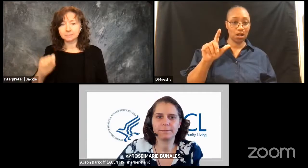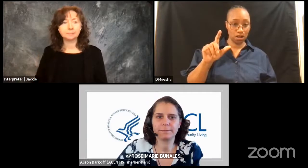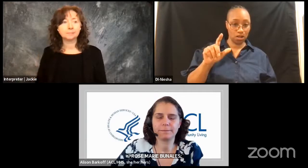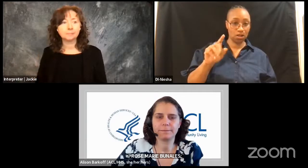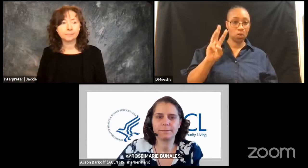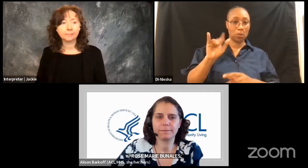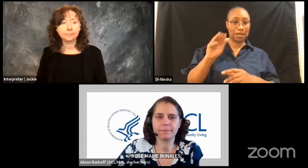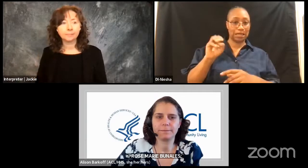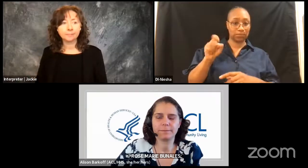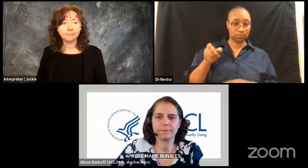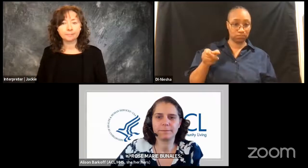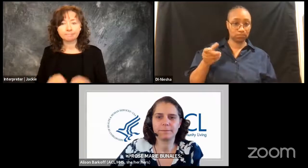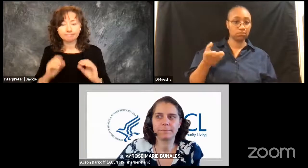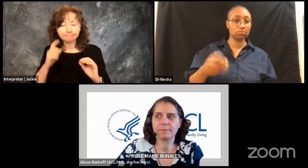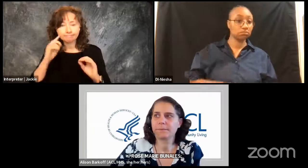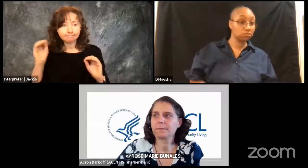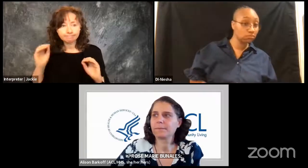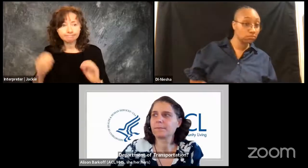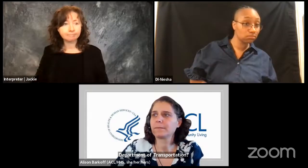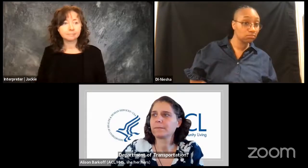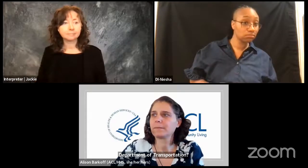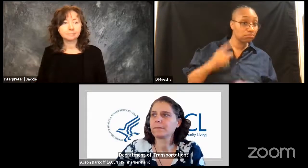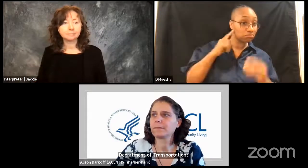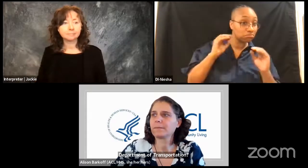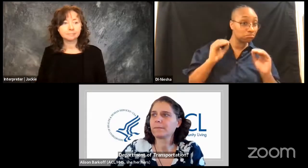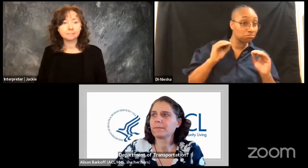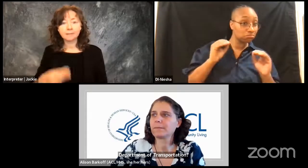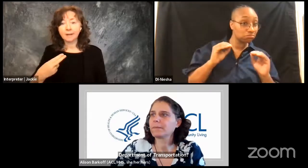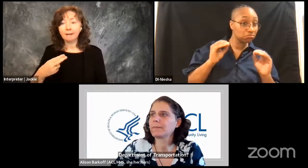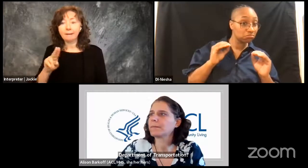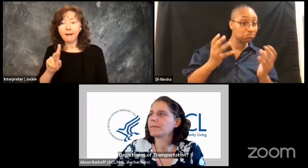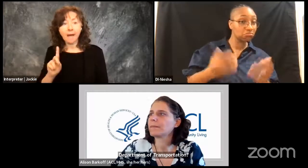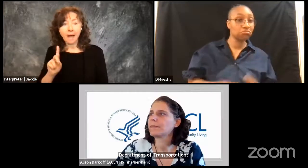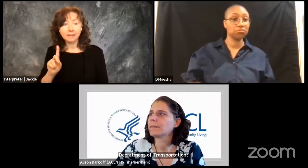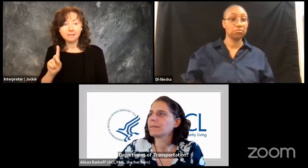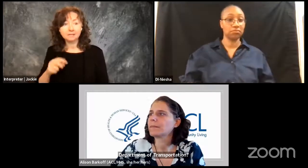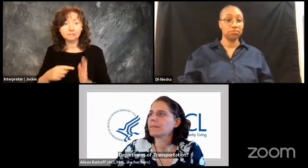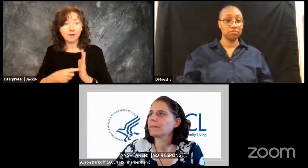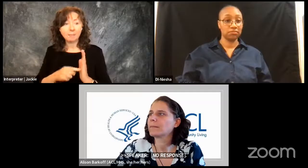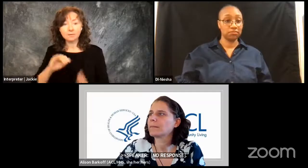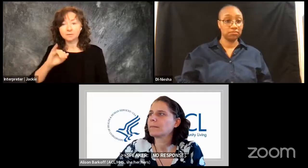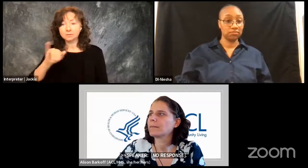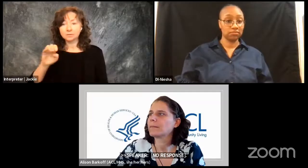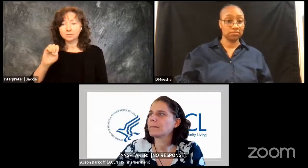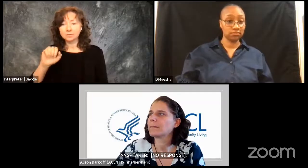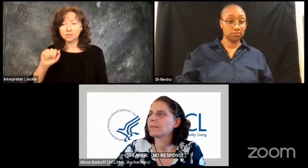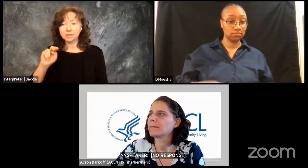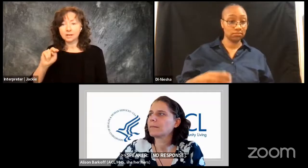[NO RESPONSE]; Department of Housing and Urban Development, Jeanine Worden.